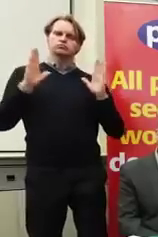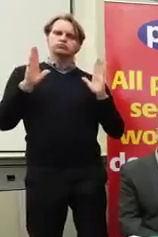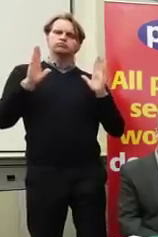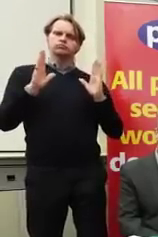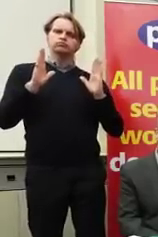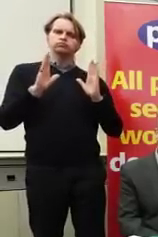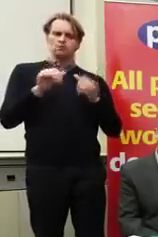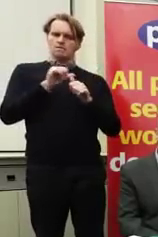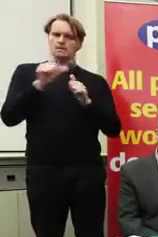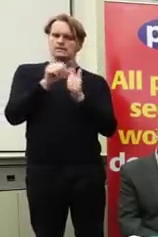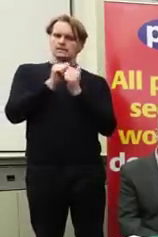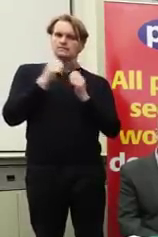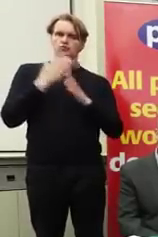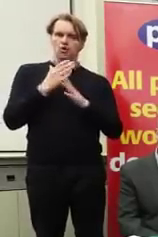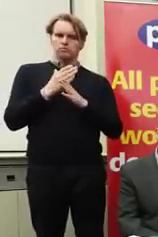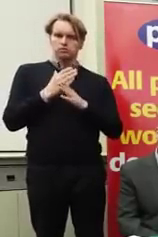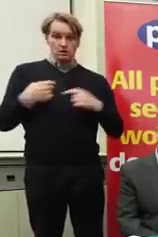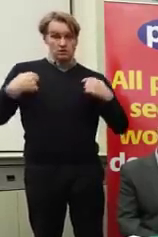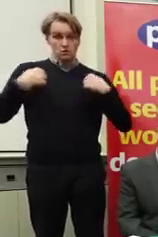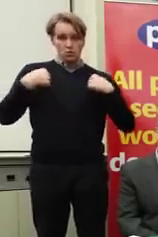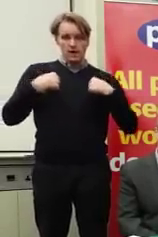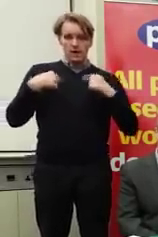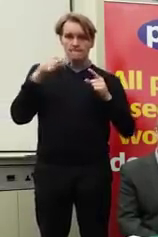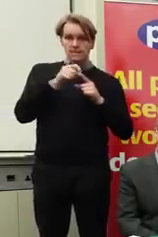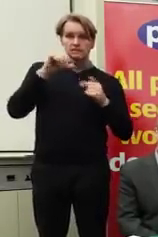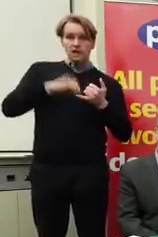in negotiations with the Cabinet Office and I'm also pleased to tell people tonight